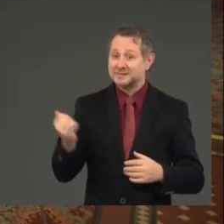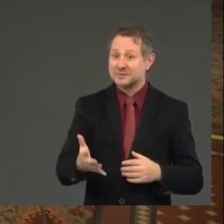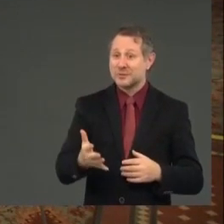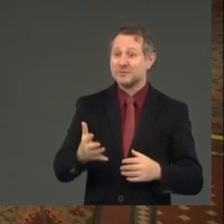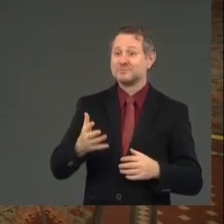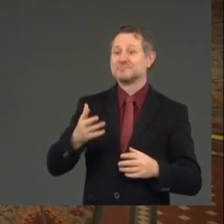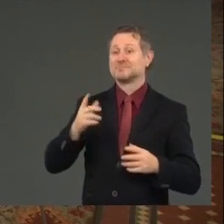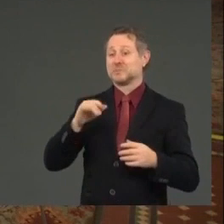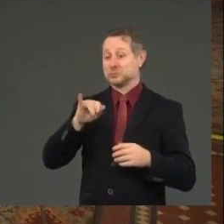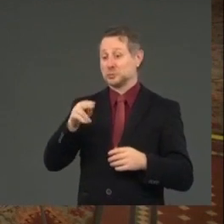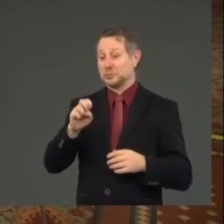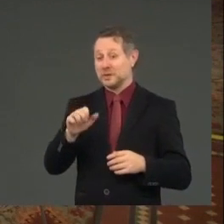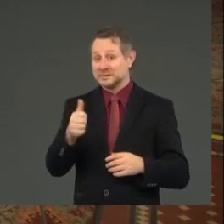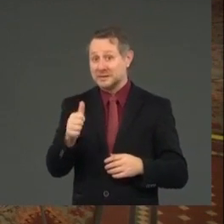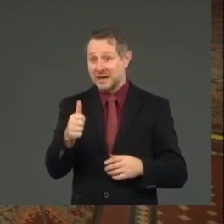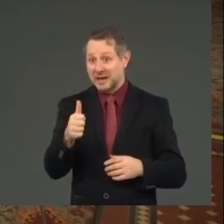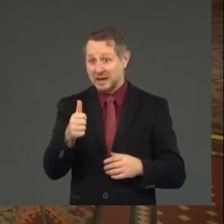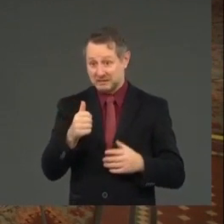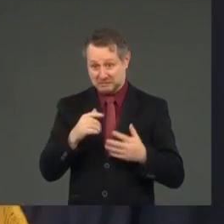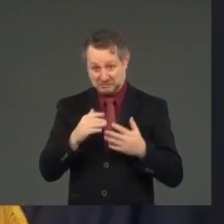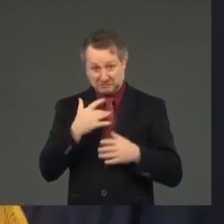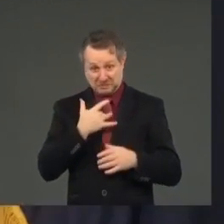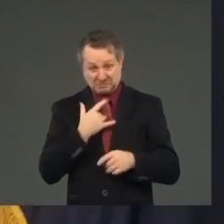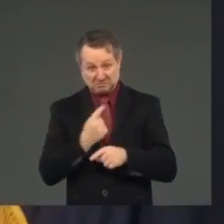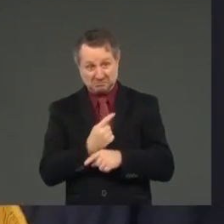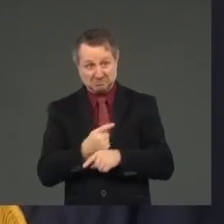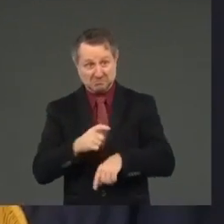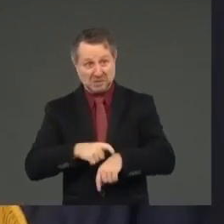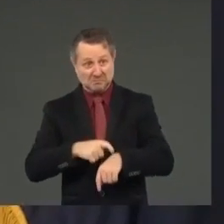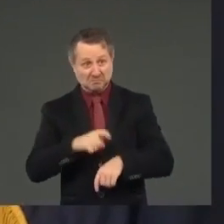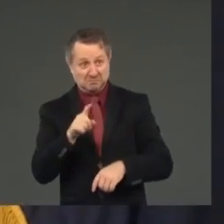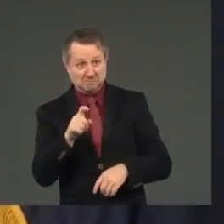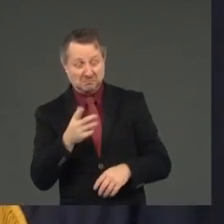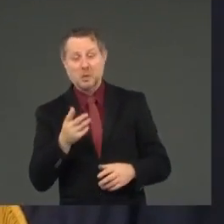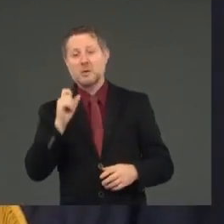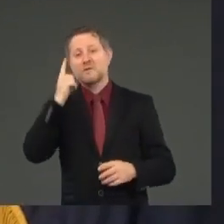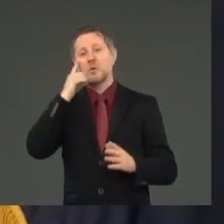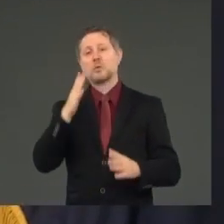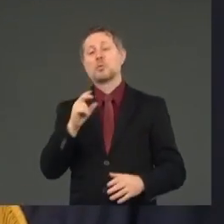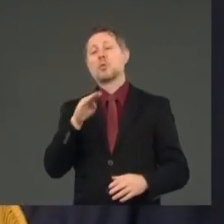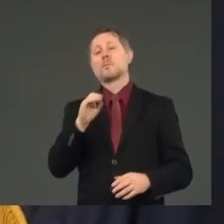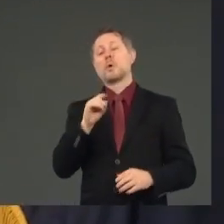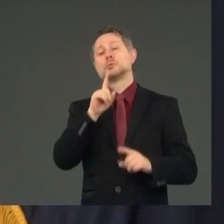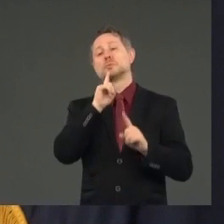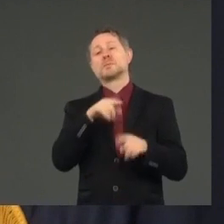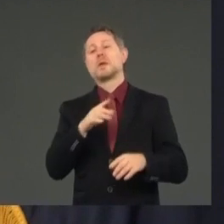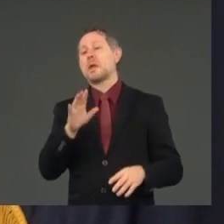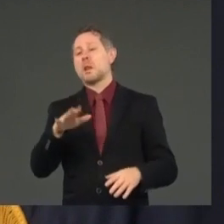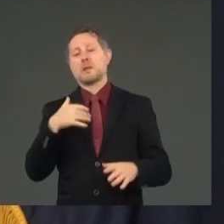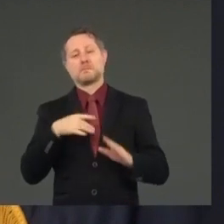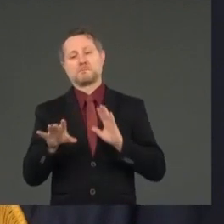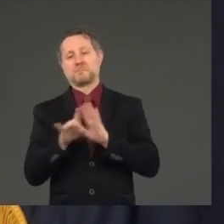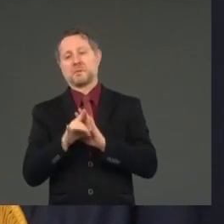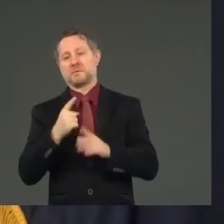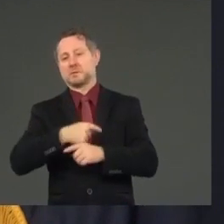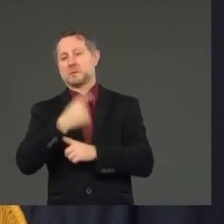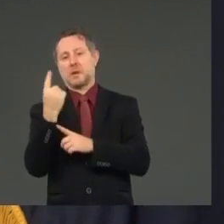Reporter: PHASED REOPENING PLAN FOR CASINOS TO RESUME GAMING JUNE WHAT DO YOU THINK ABOUT THE